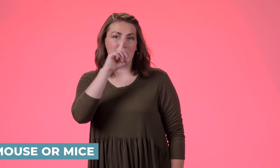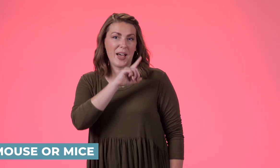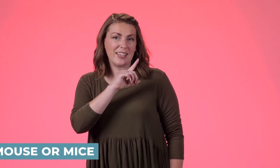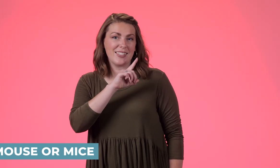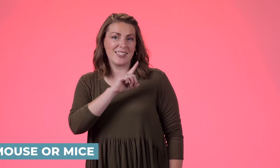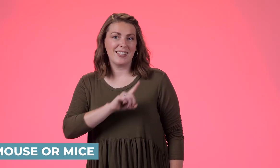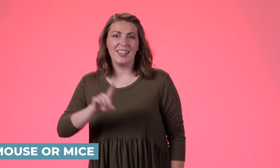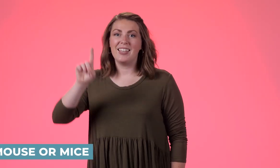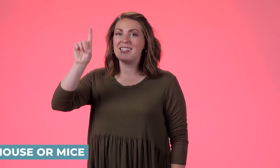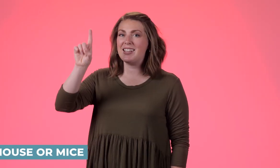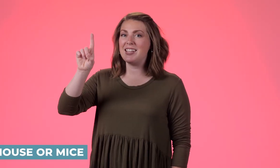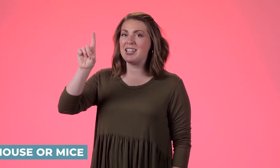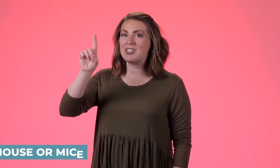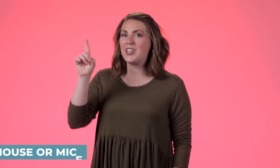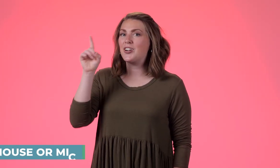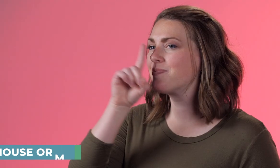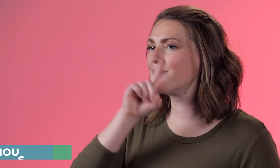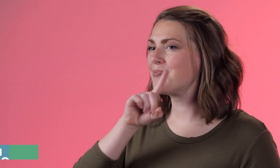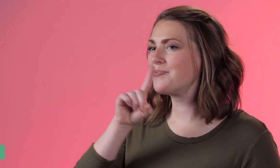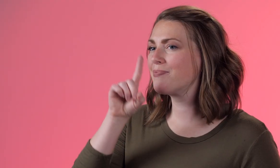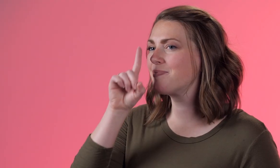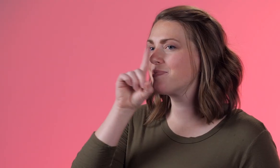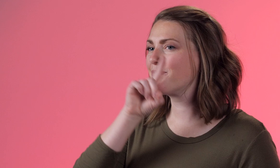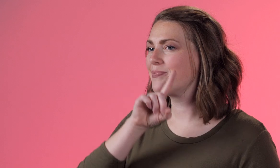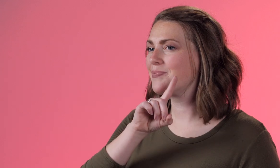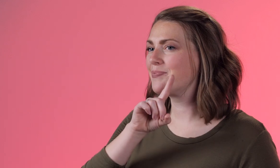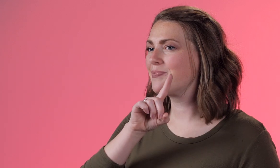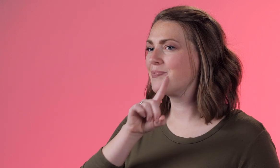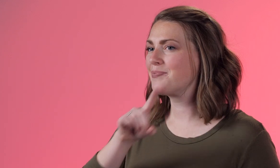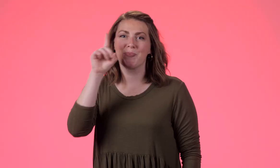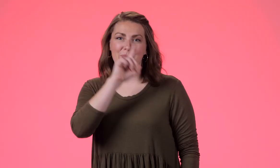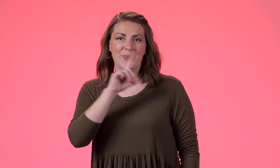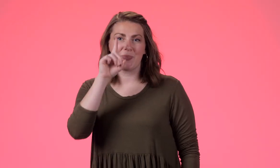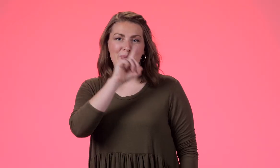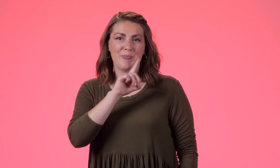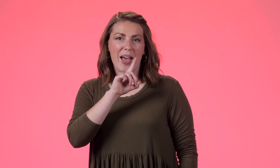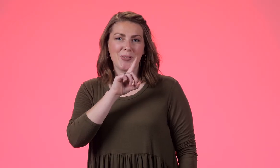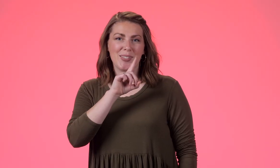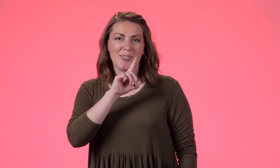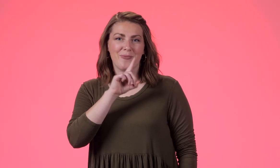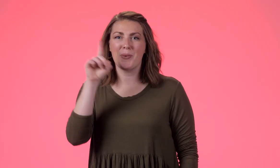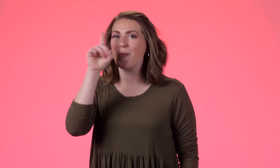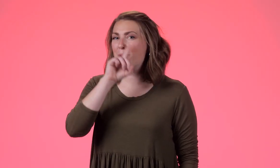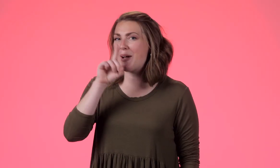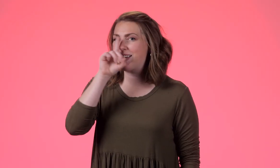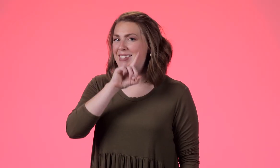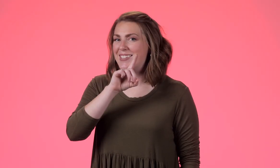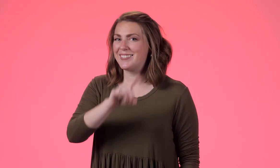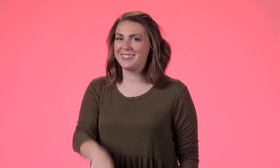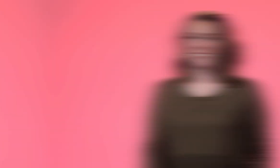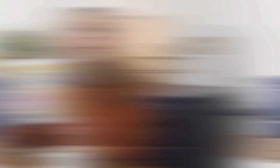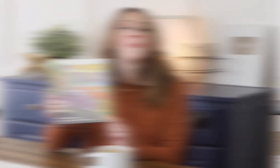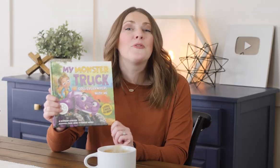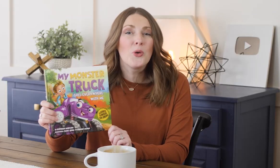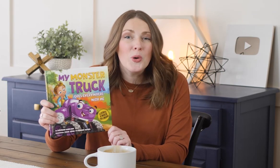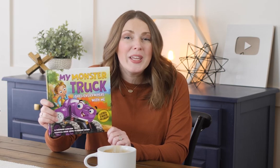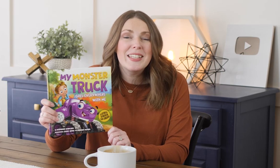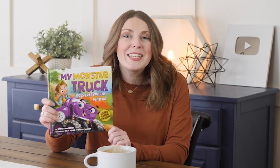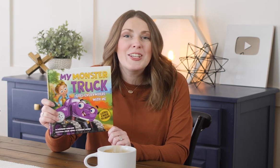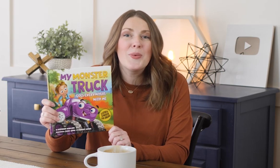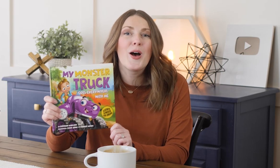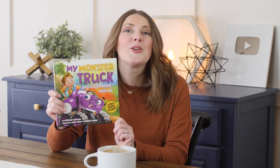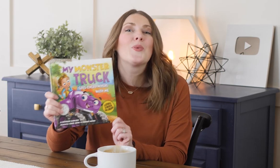mice, it's an index finger wiping across your nose 'mouse or mice'. Before we continue on with